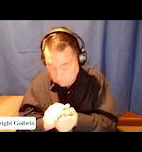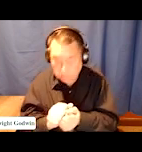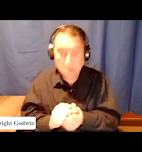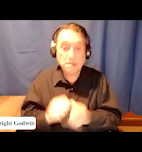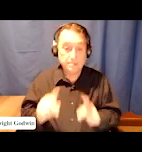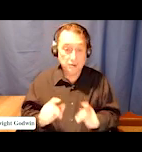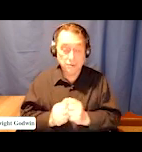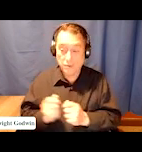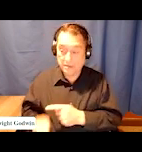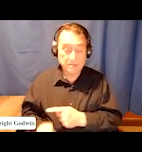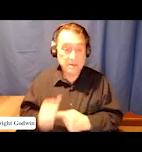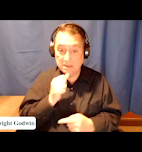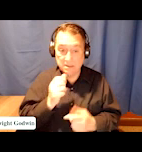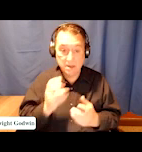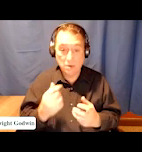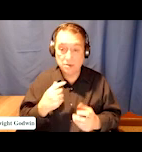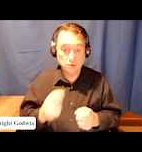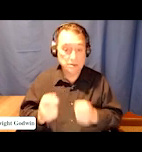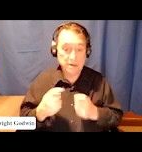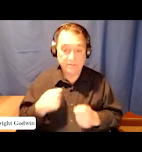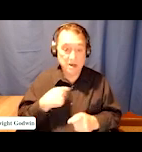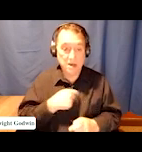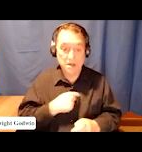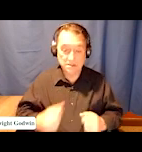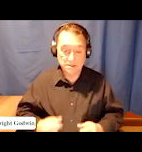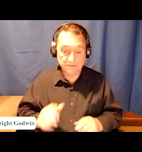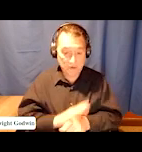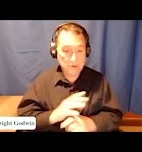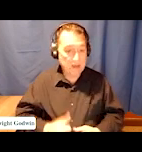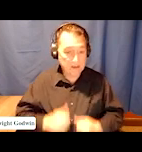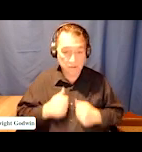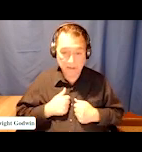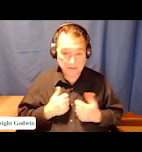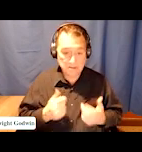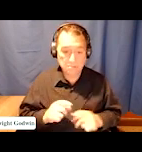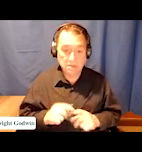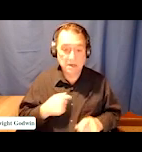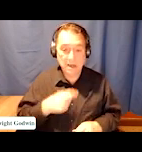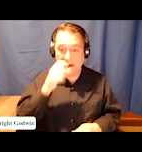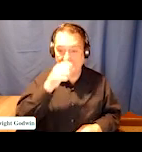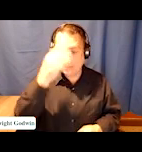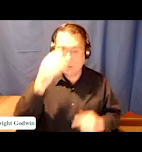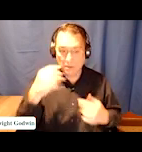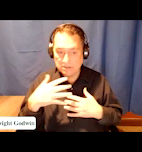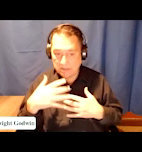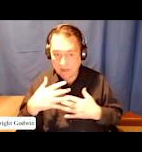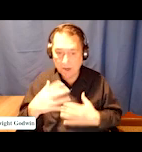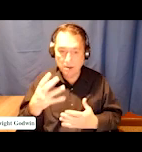did not want to give us the full address, I guess 'cause they were fearful of getting arrested.